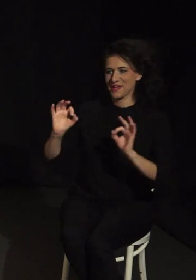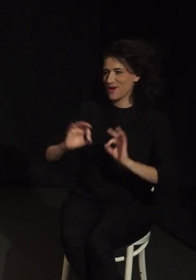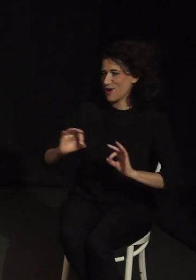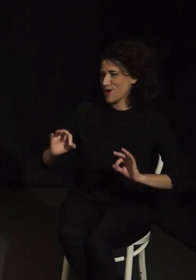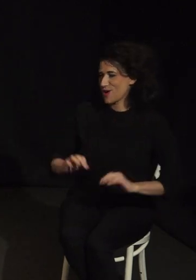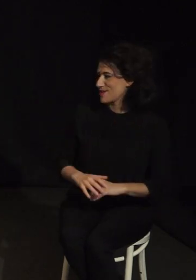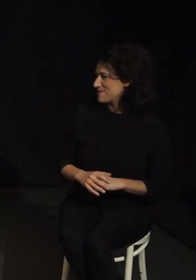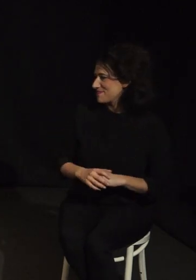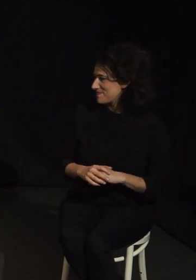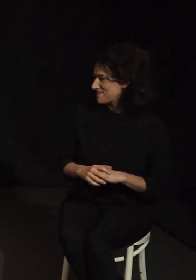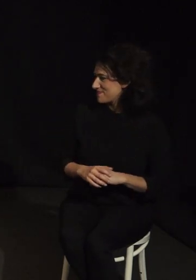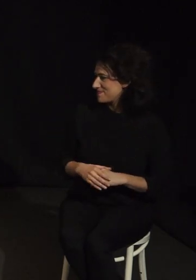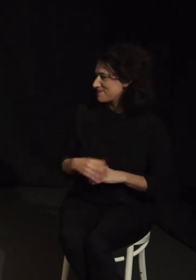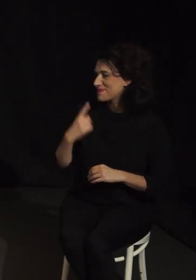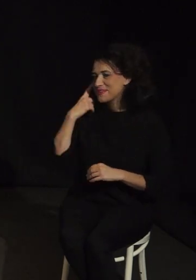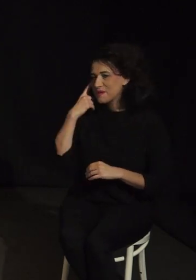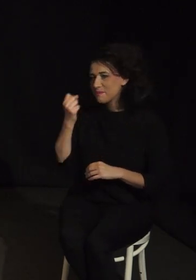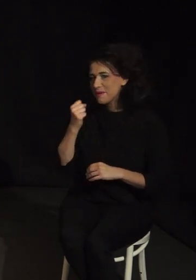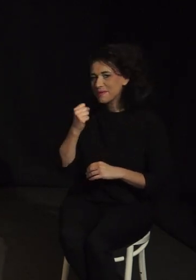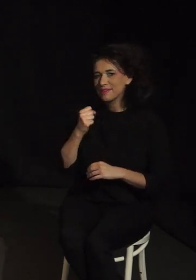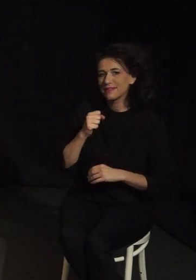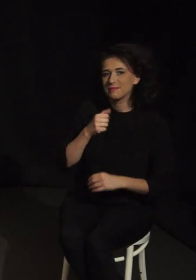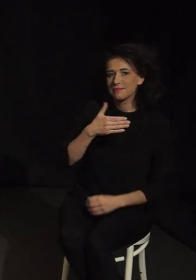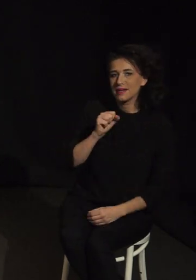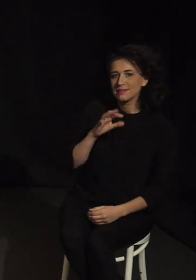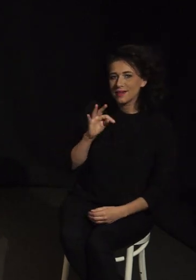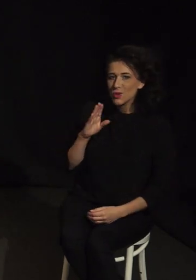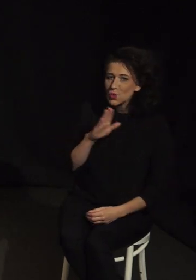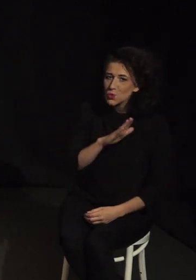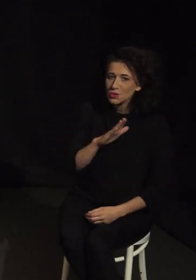I remember that our friend, Mateusz Nowak,